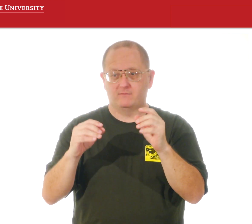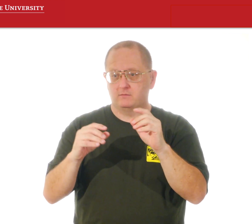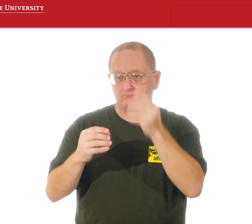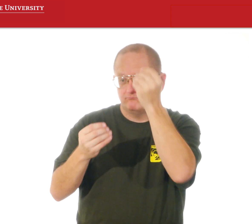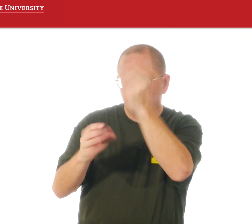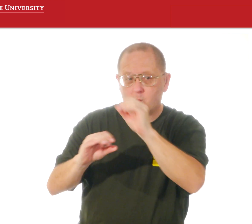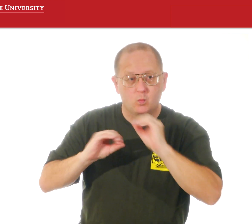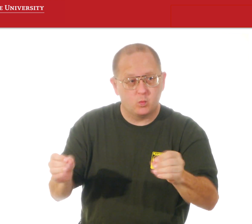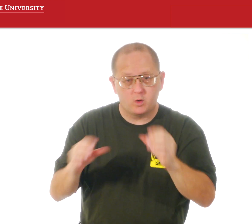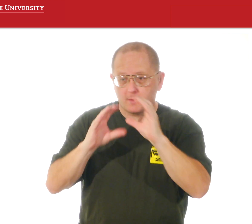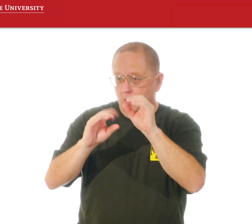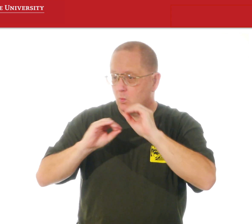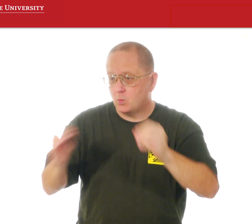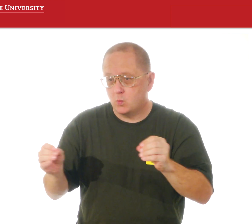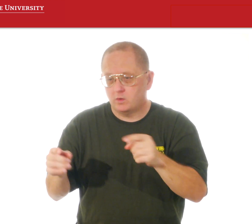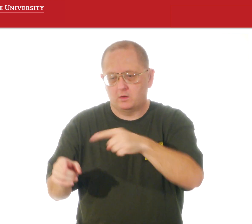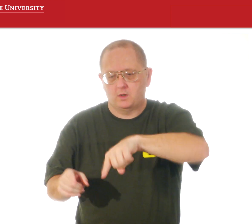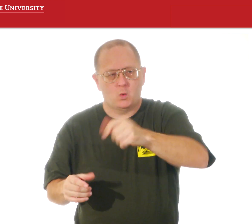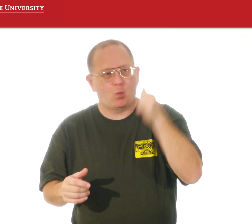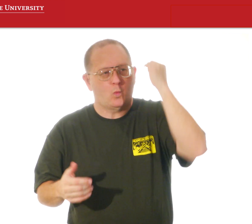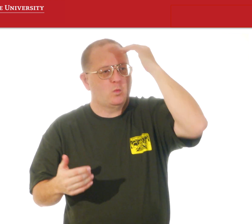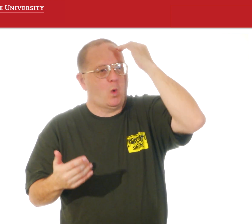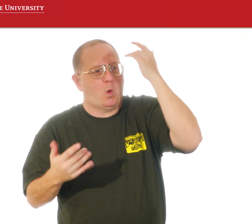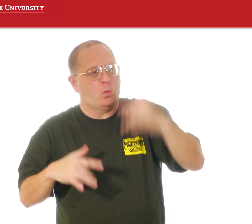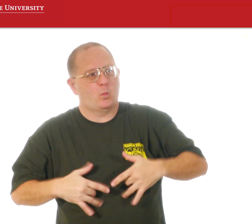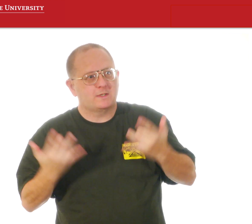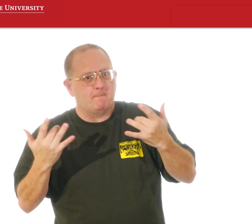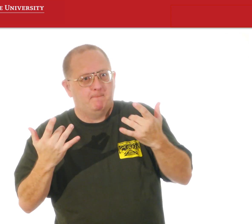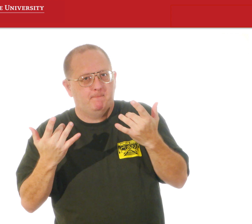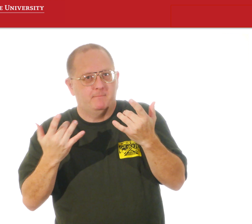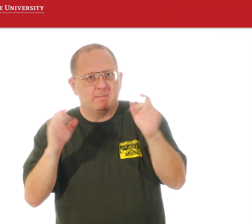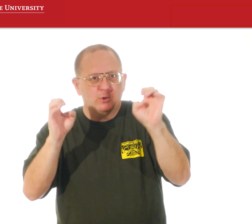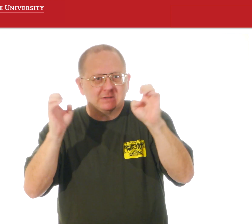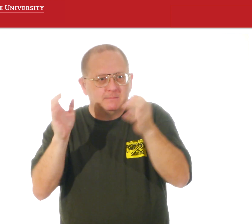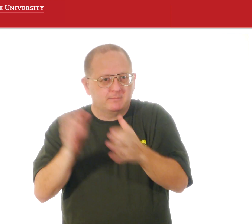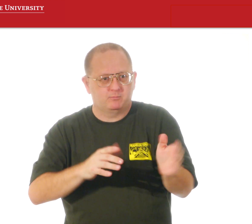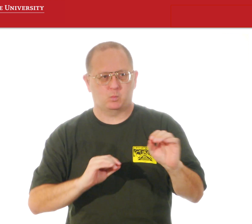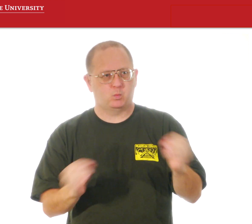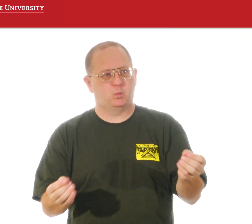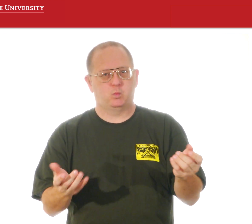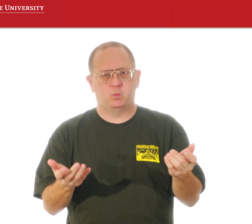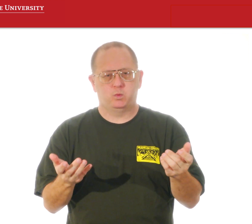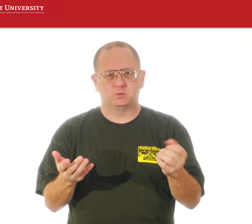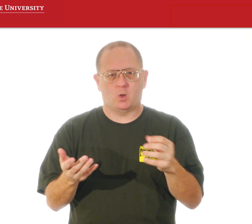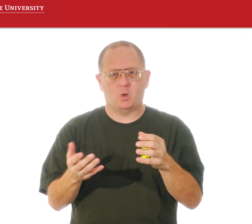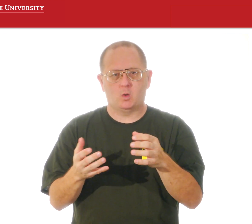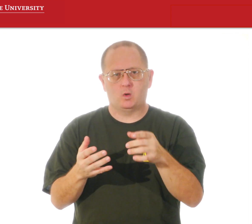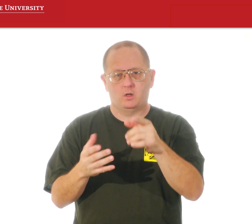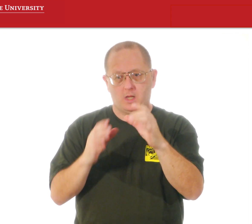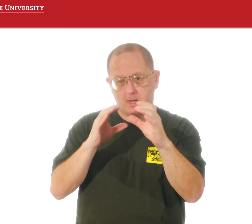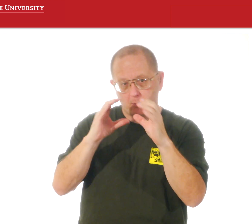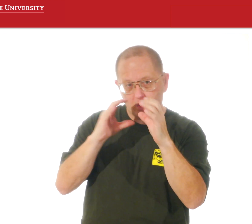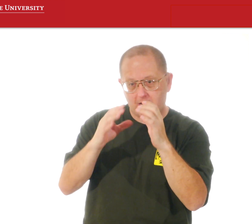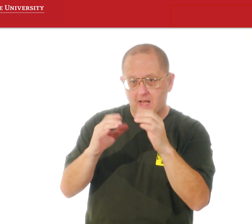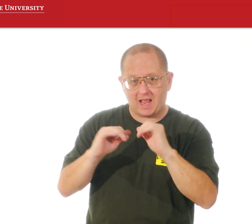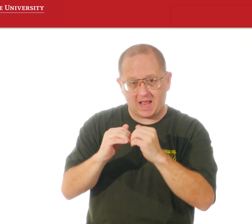because if there is no communication, no one knows what's going on. There is no way to prepare for an emergency.